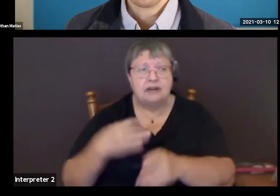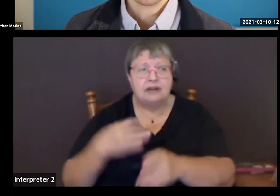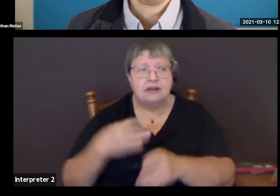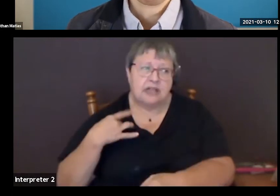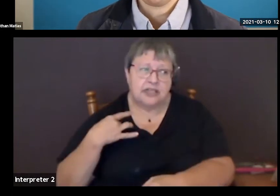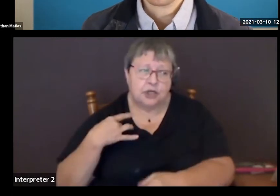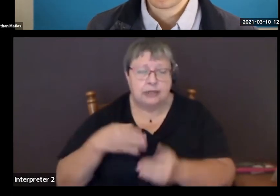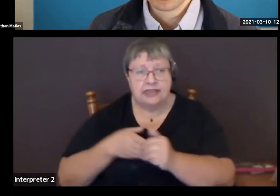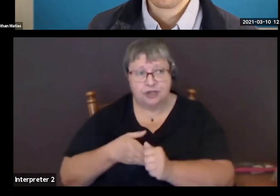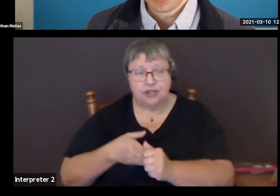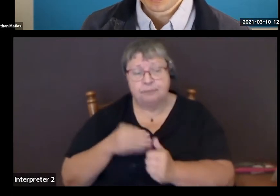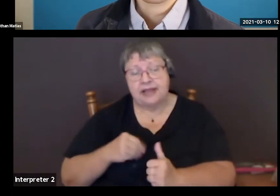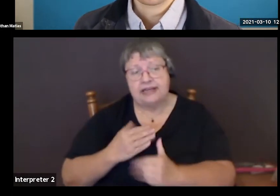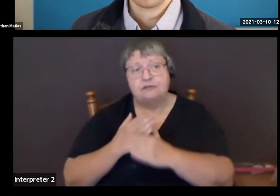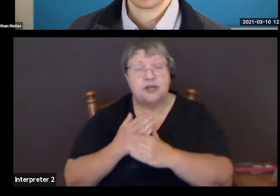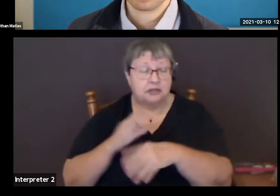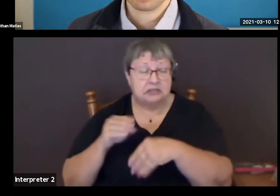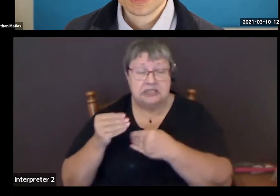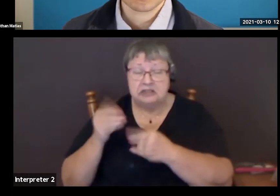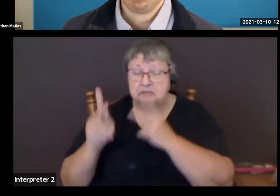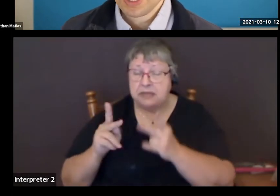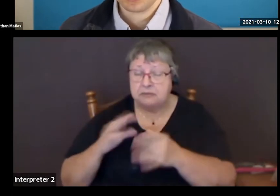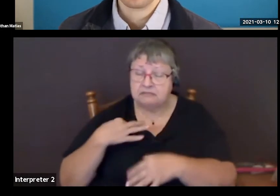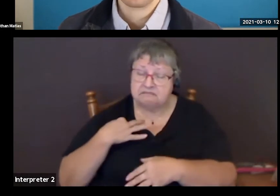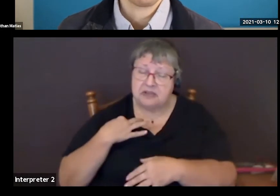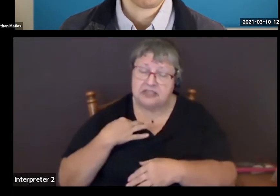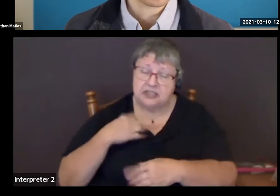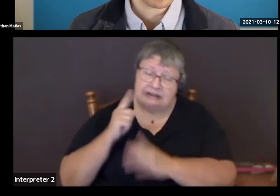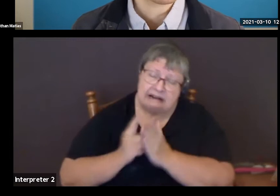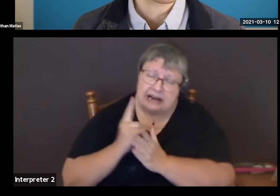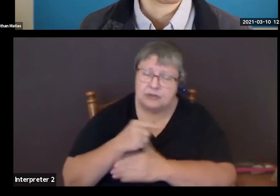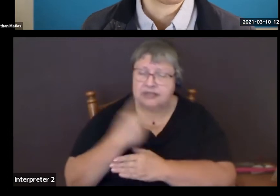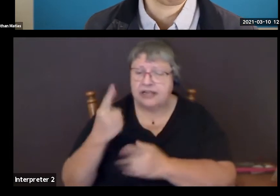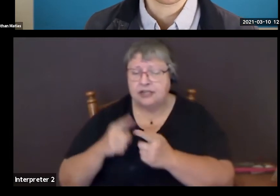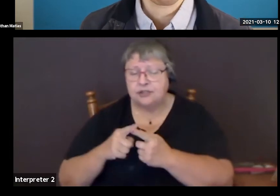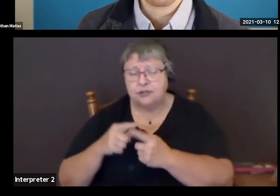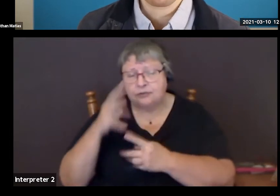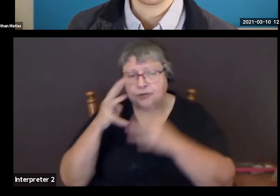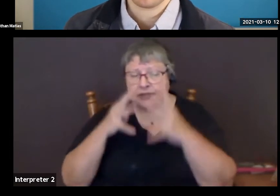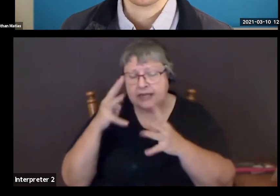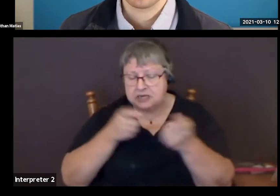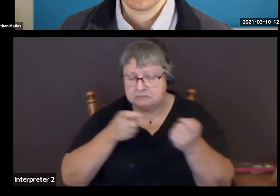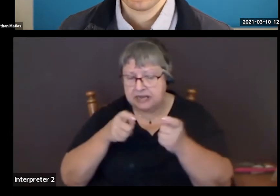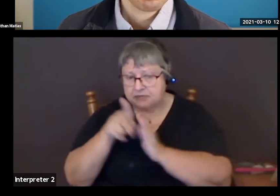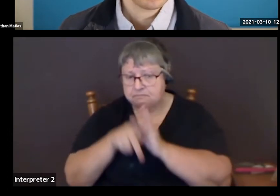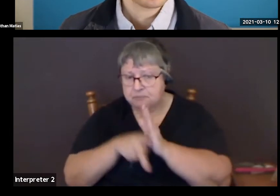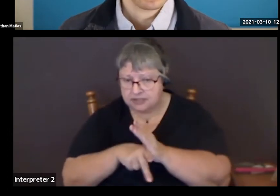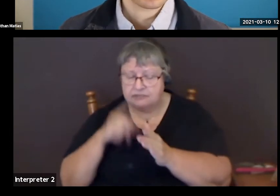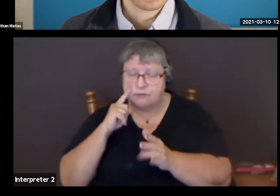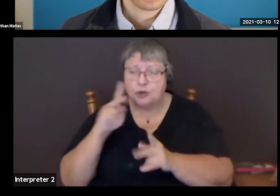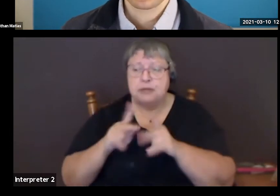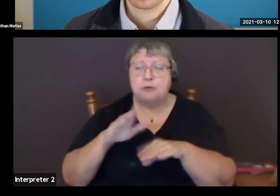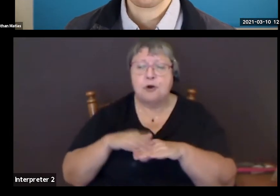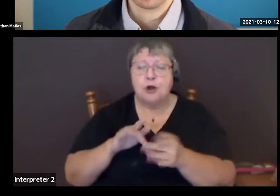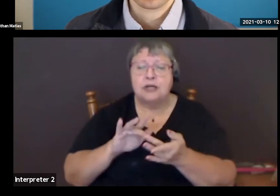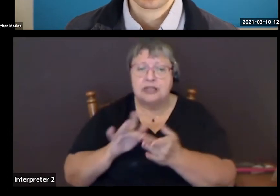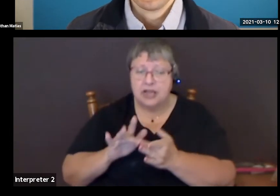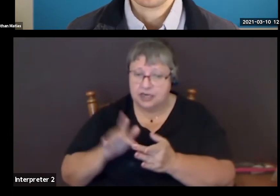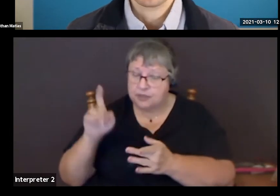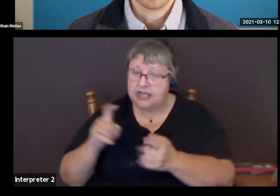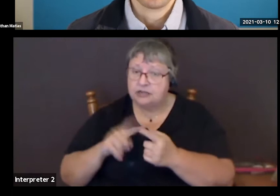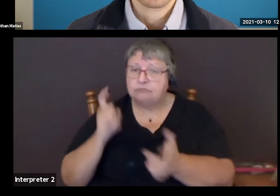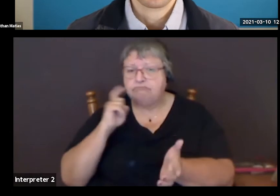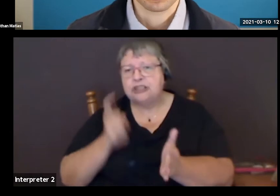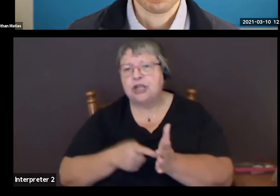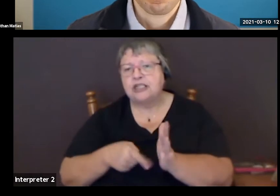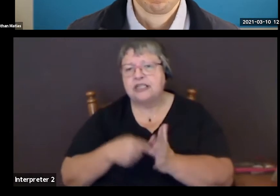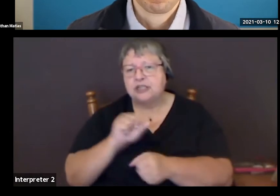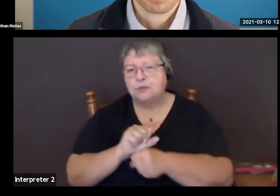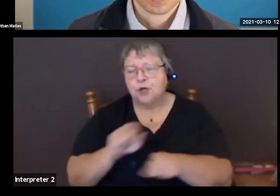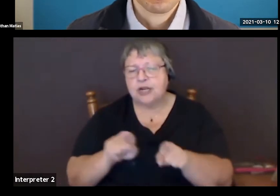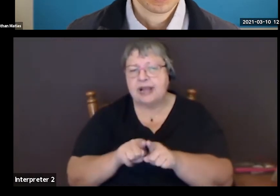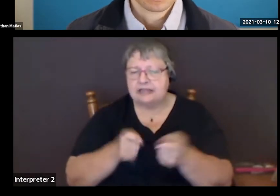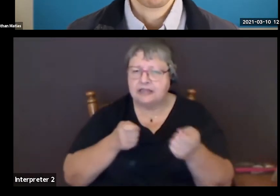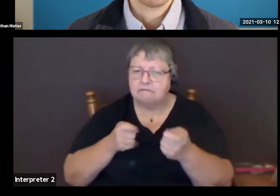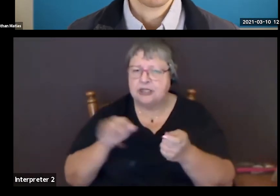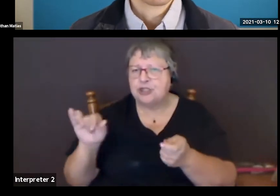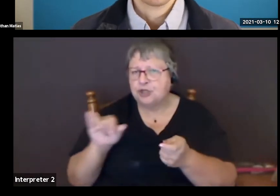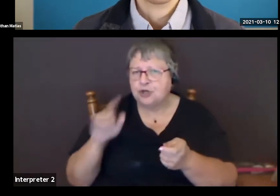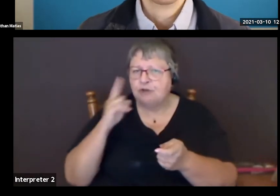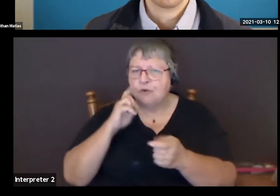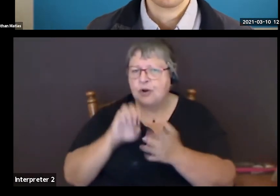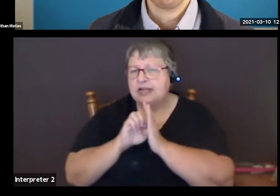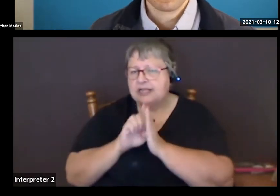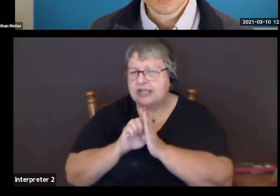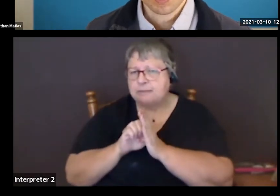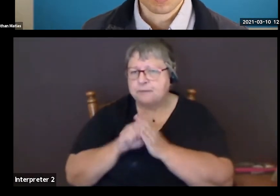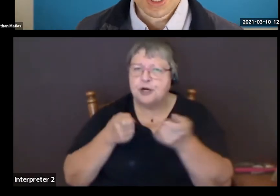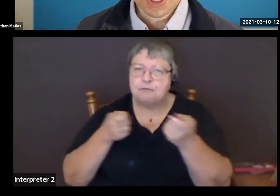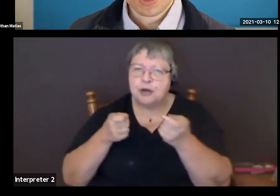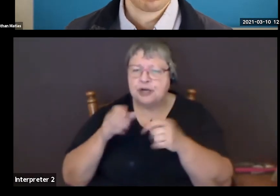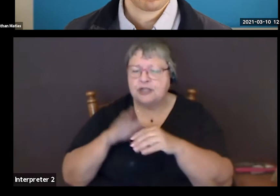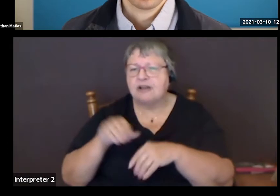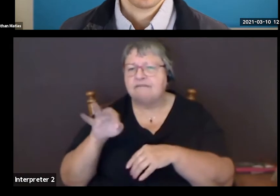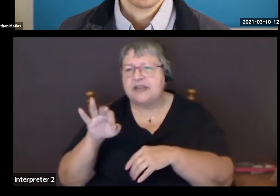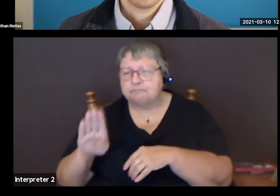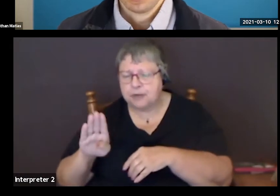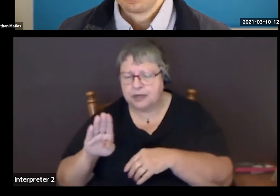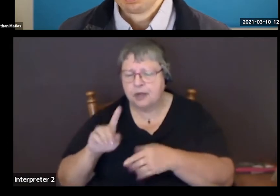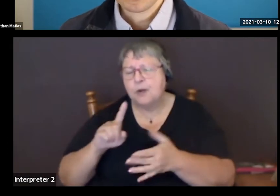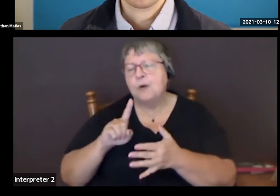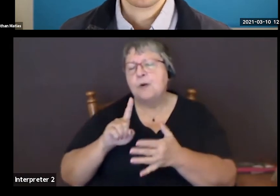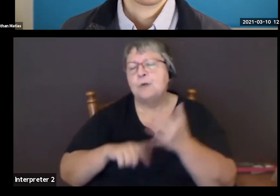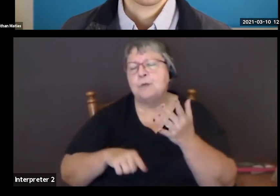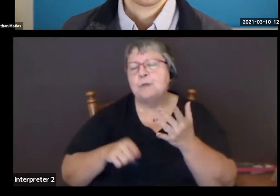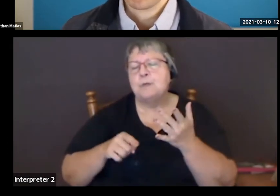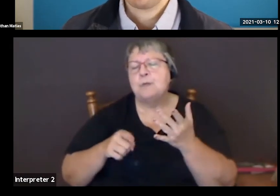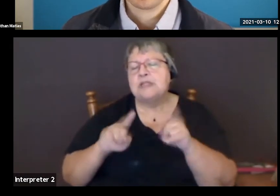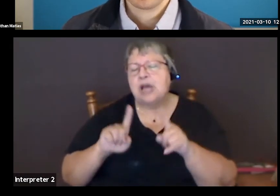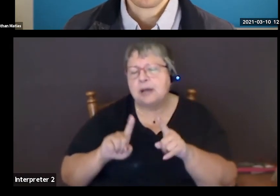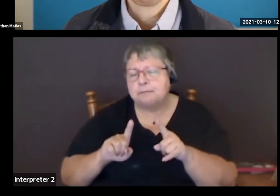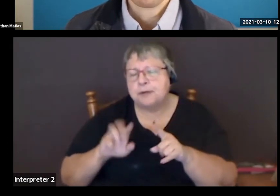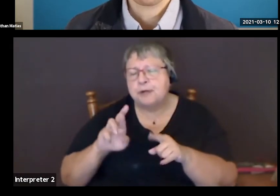And given that people volunteer four hours a day to create, manage and enforce policies for millions of people online. We need to acknowledge this work as governance, to, for example, moderators on Facebook, Whatsapp Reddit, Wikipedia and other platforms